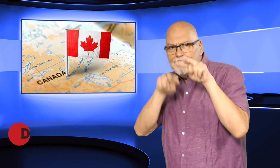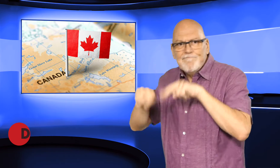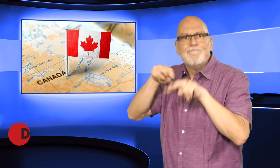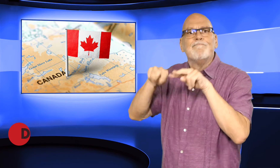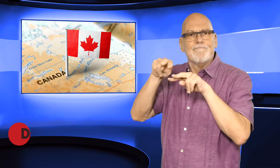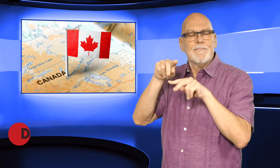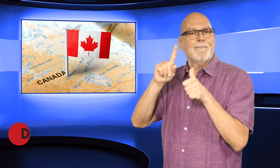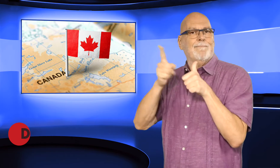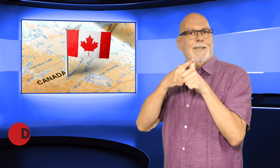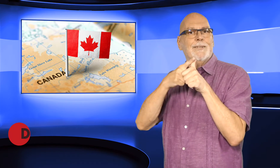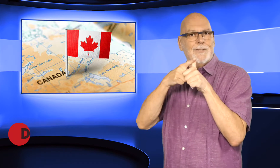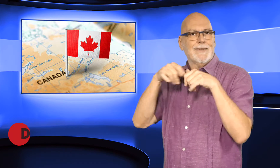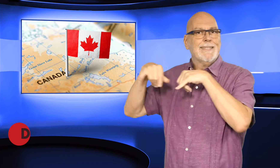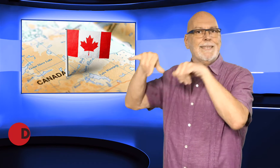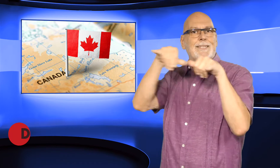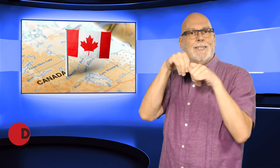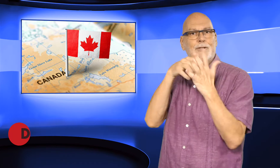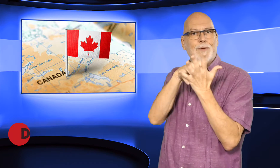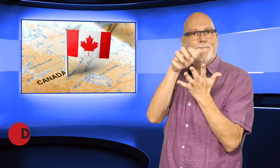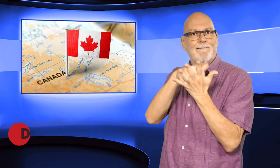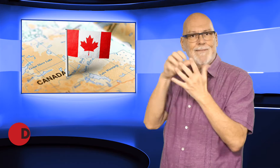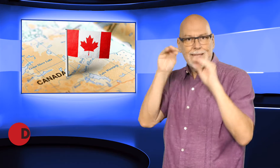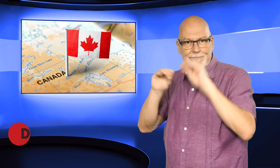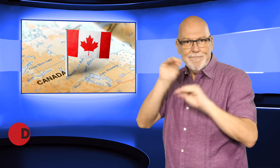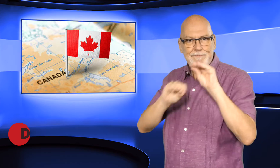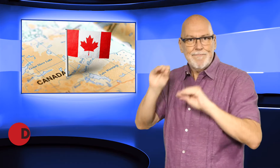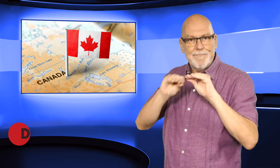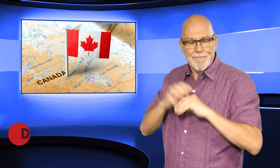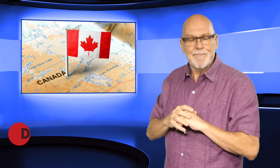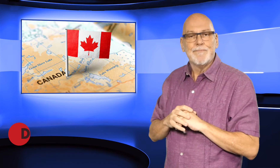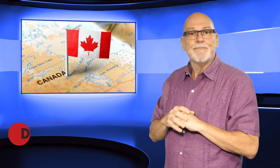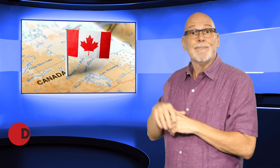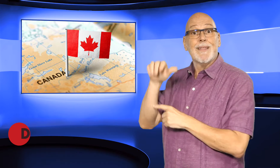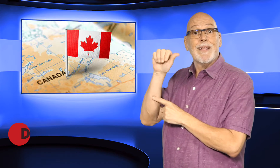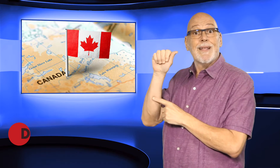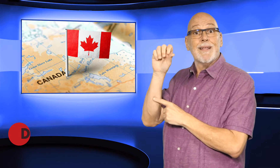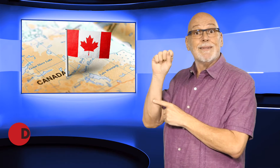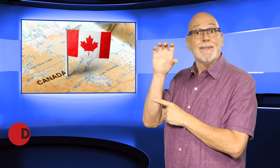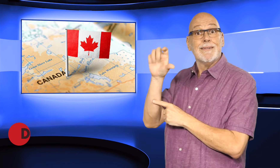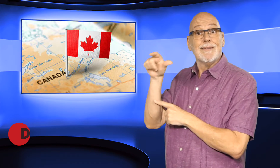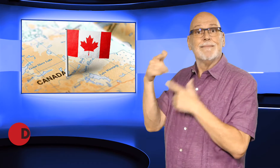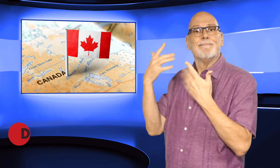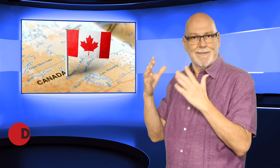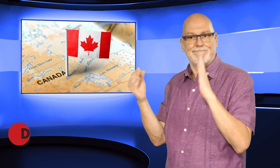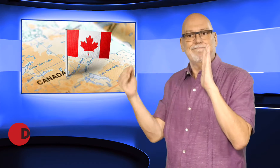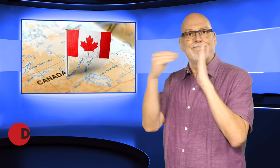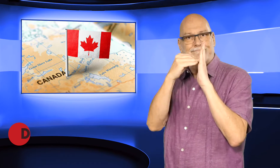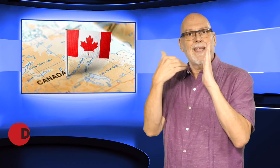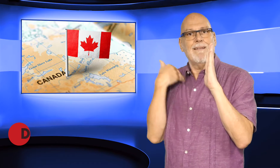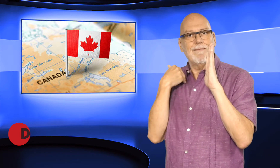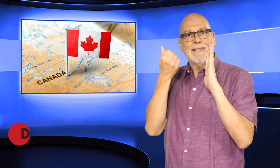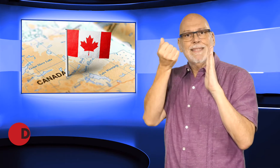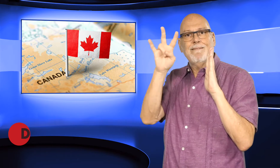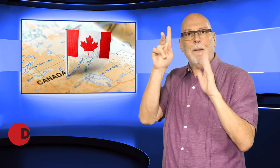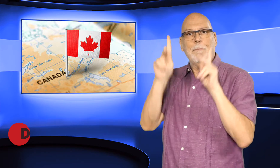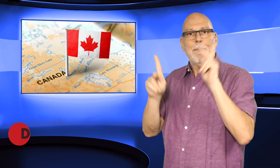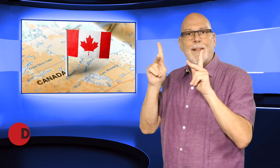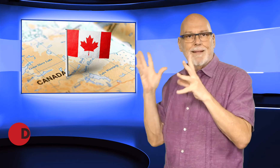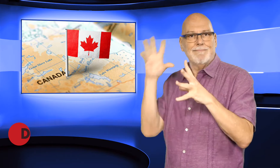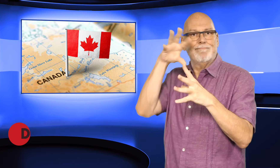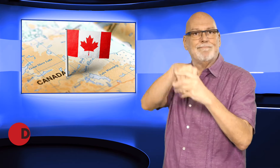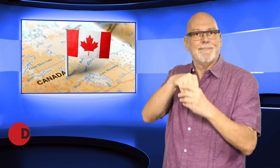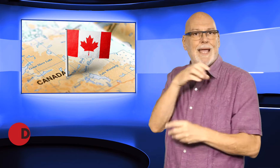on this first Standard draft. ASC lists 17 people